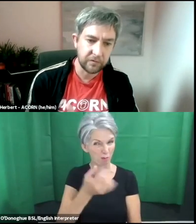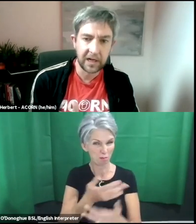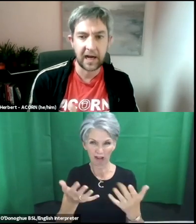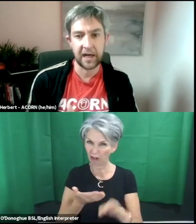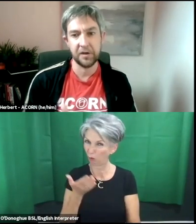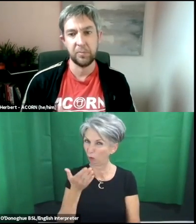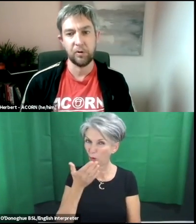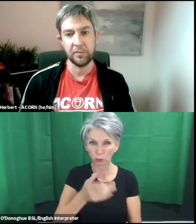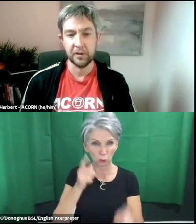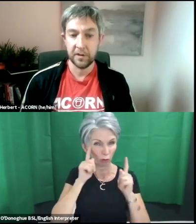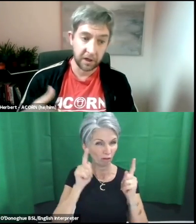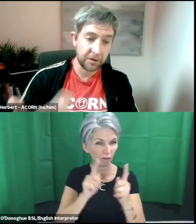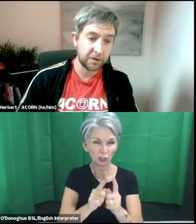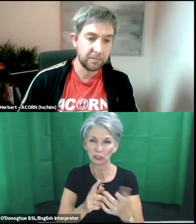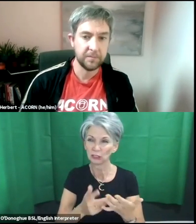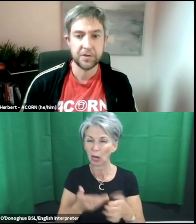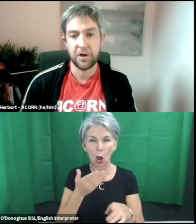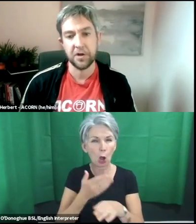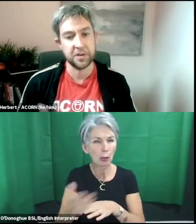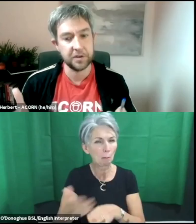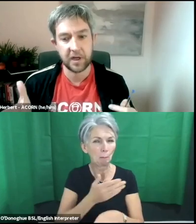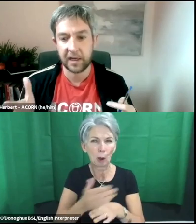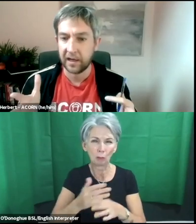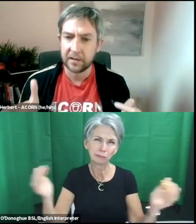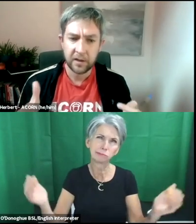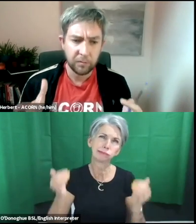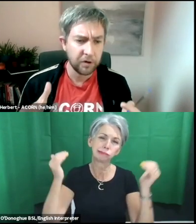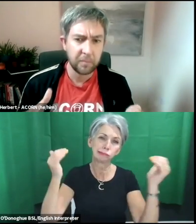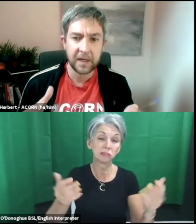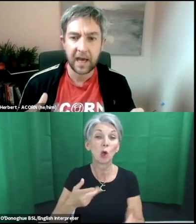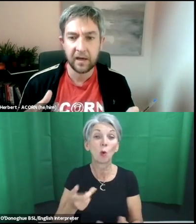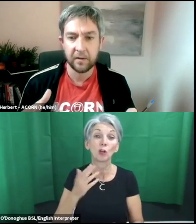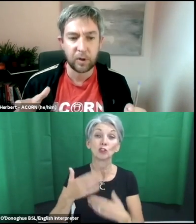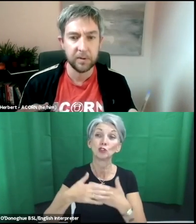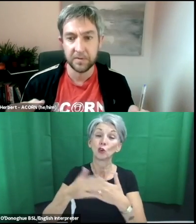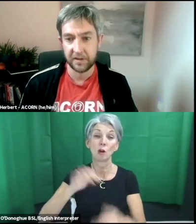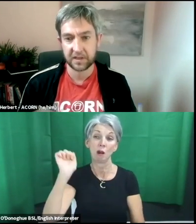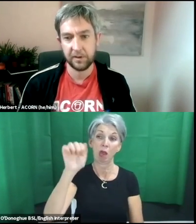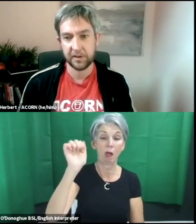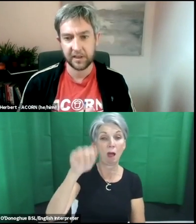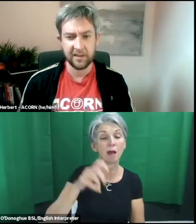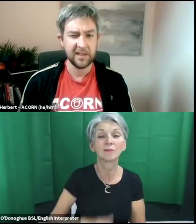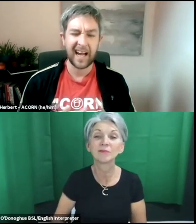really high unemployment, and you knock on people's doors and you say "what are the big problems in this community?"